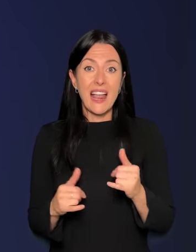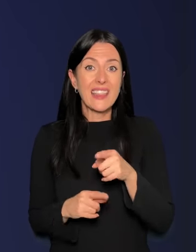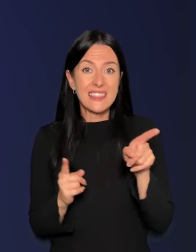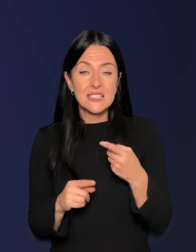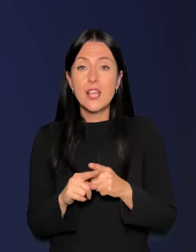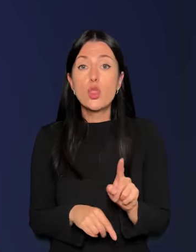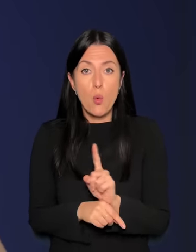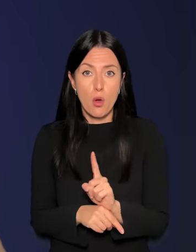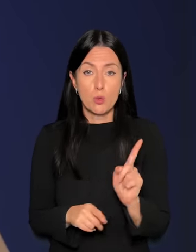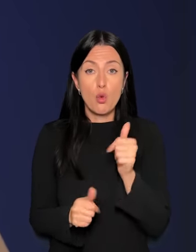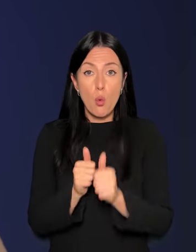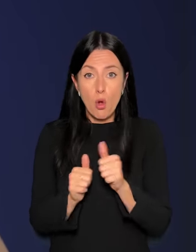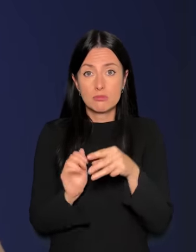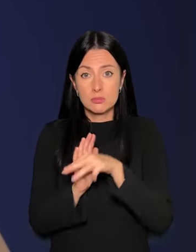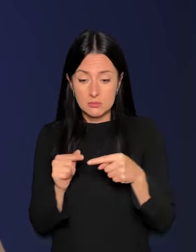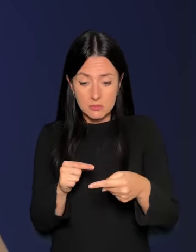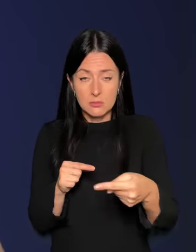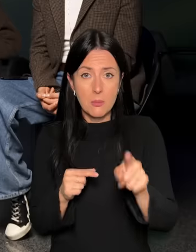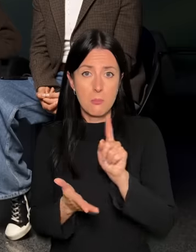Because for them, it's a norm that every station should be accessible